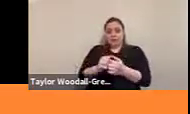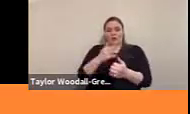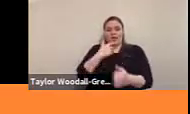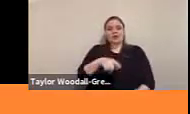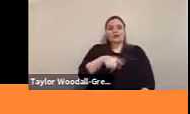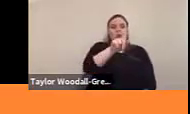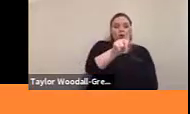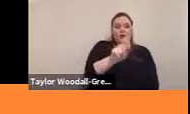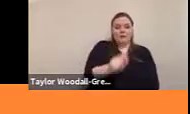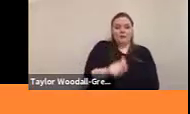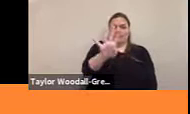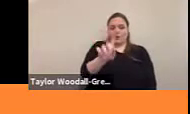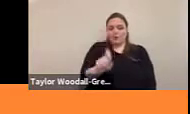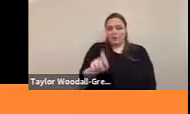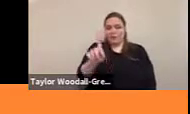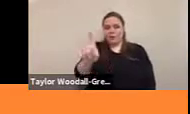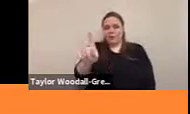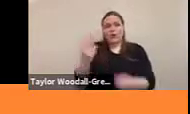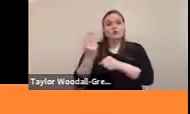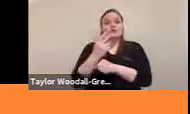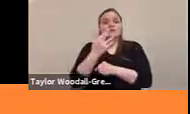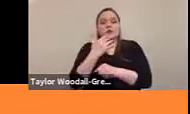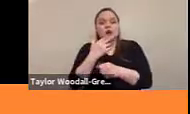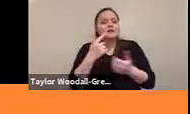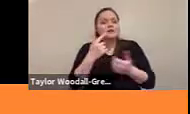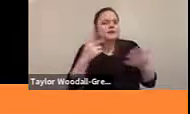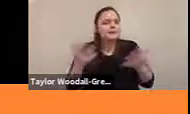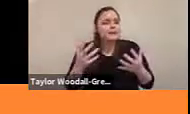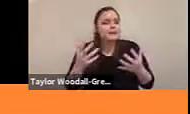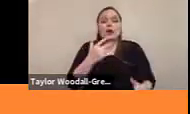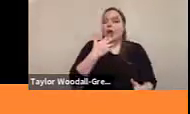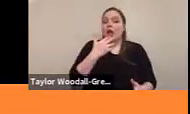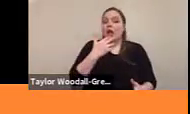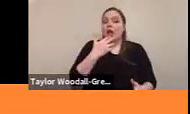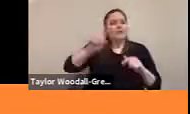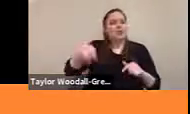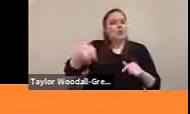Which says that color cannot be the only visual means of conveying information,